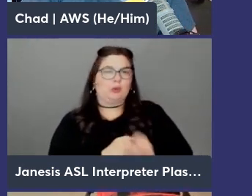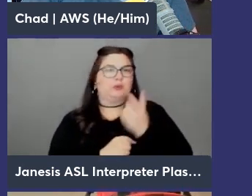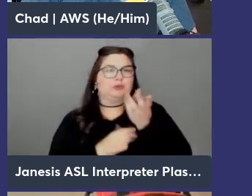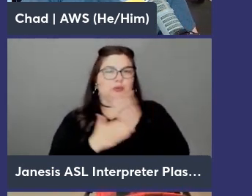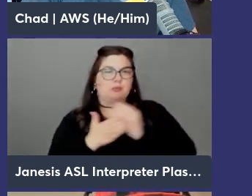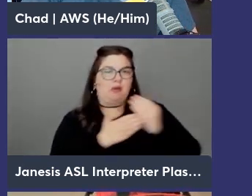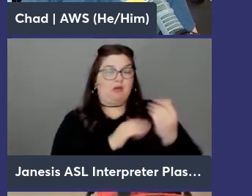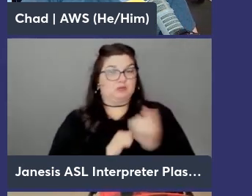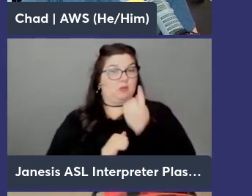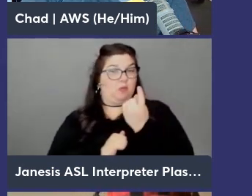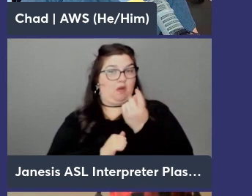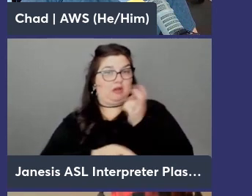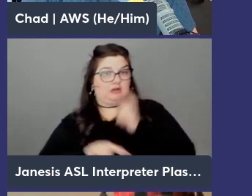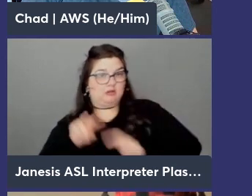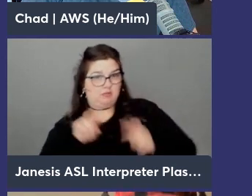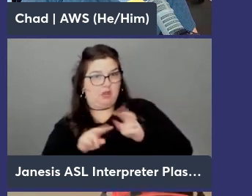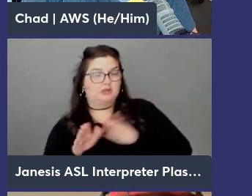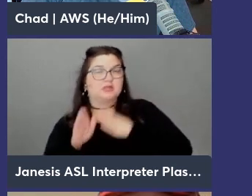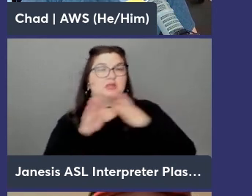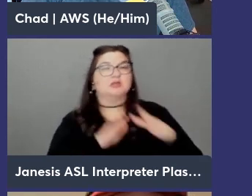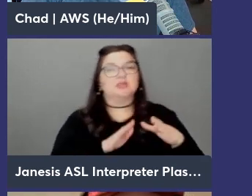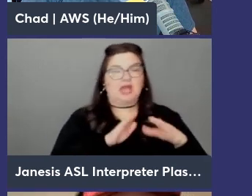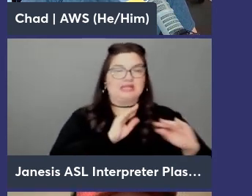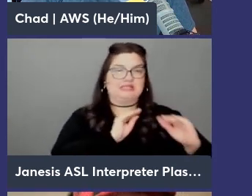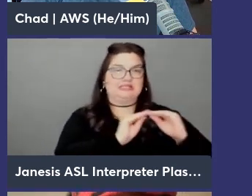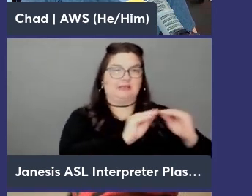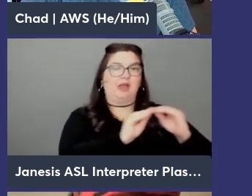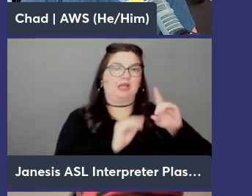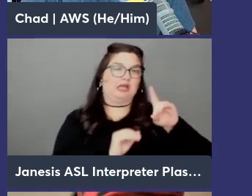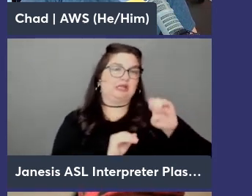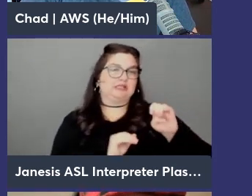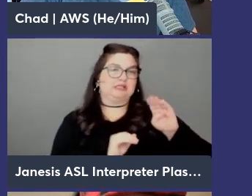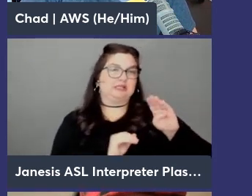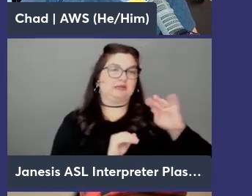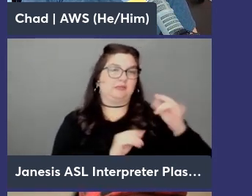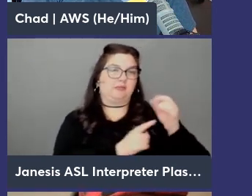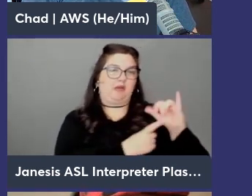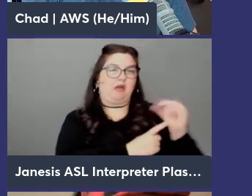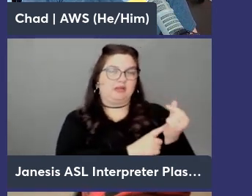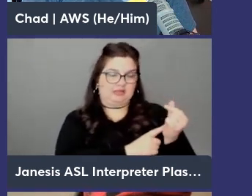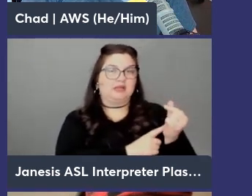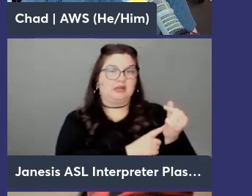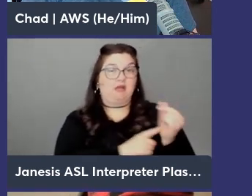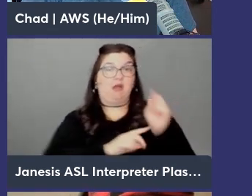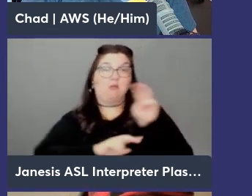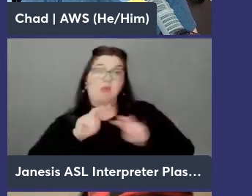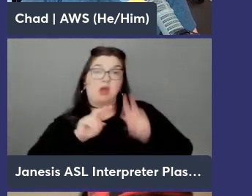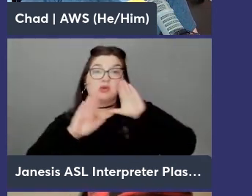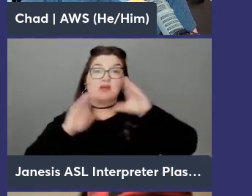and one is the distributed tracing debugging. Monitoring piece is very much focused on the modern environment.